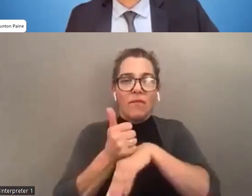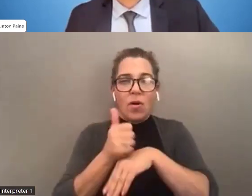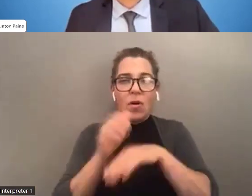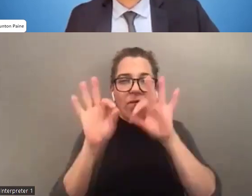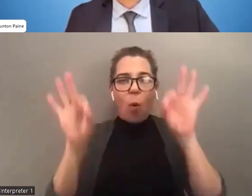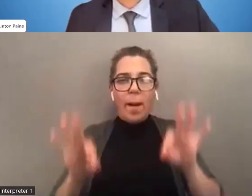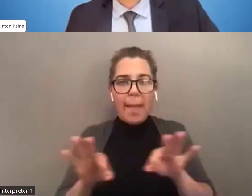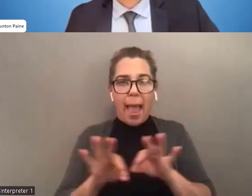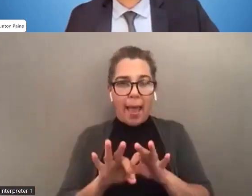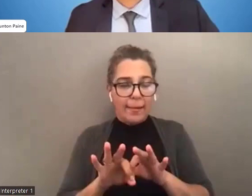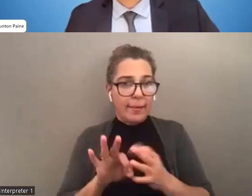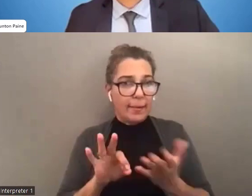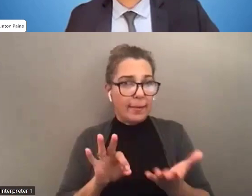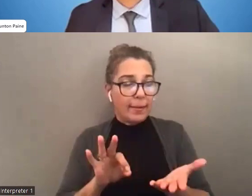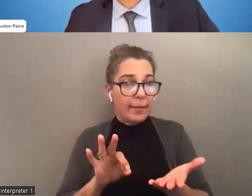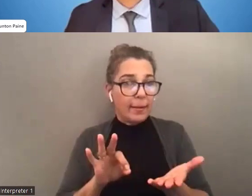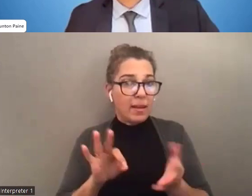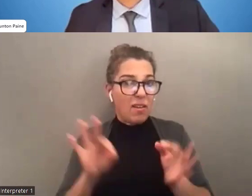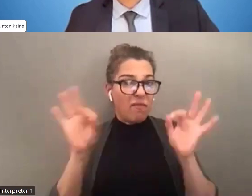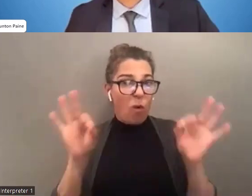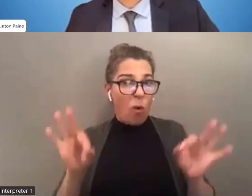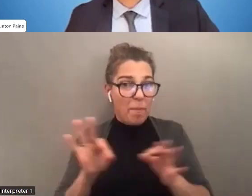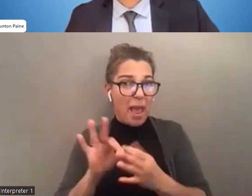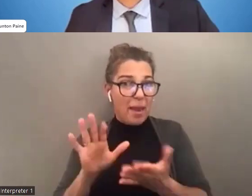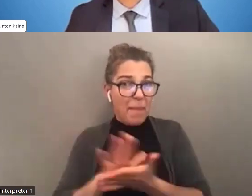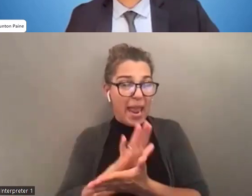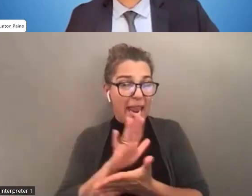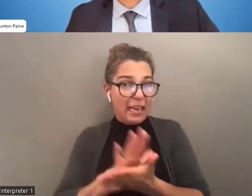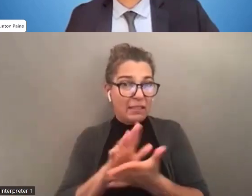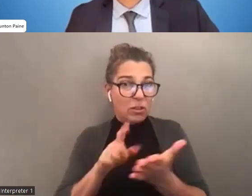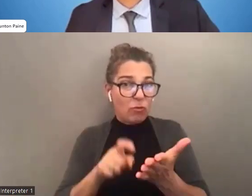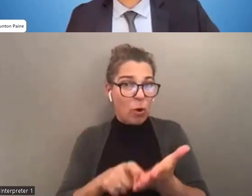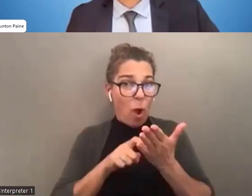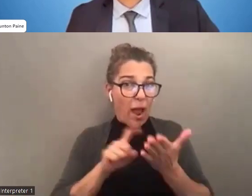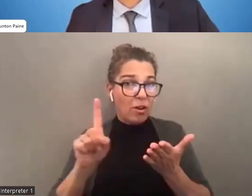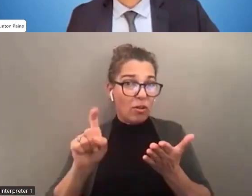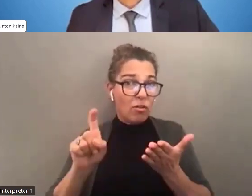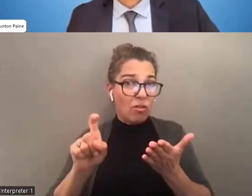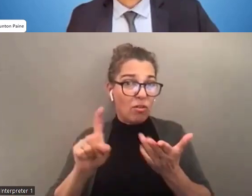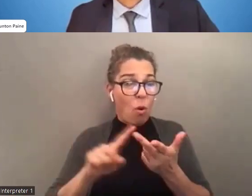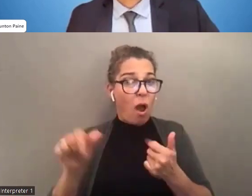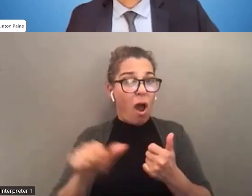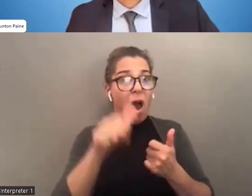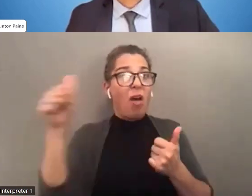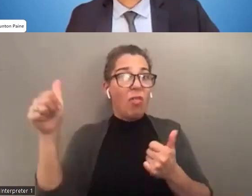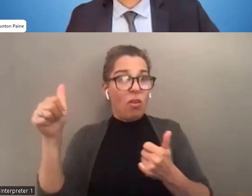Is the format page a requirement, or are other formats allowed?